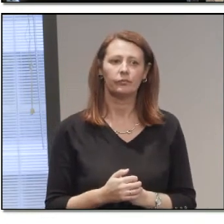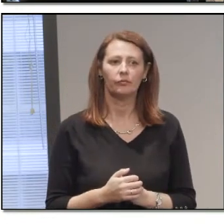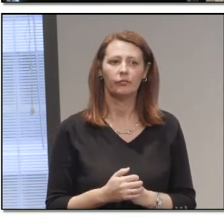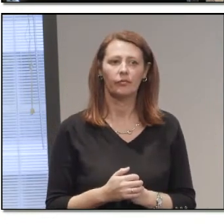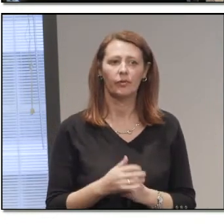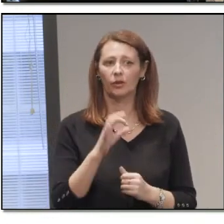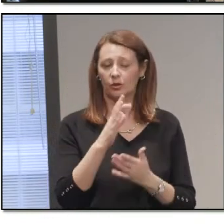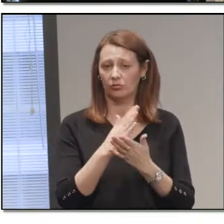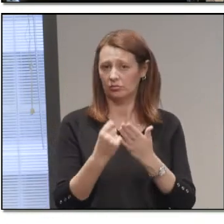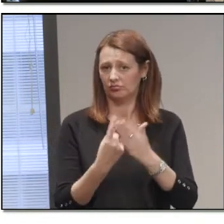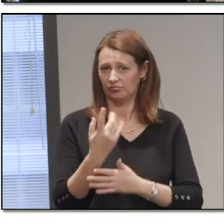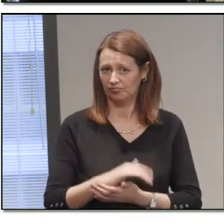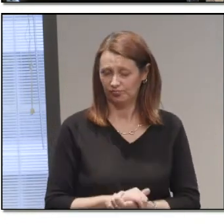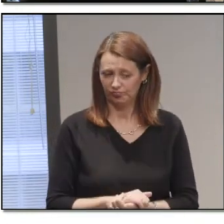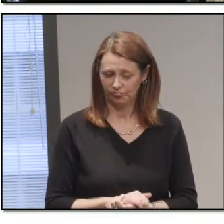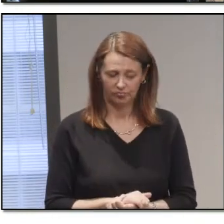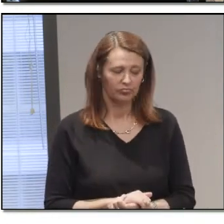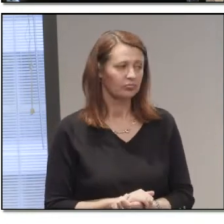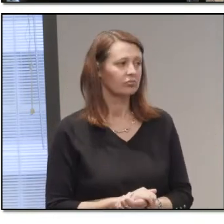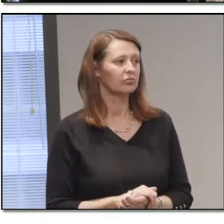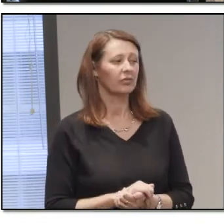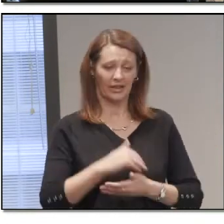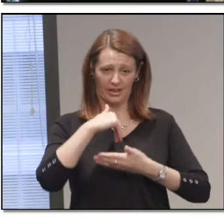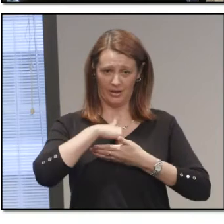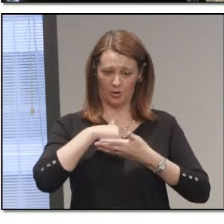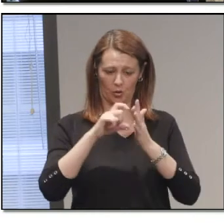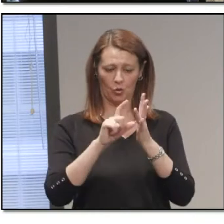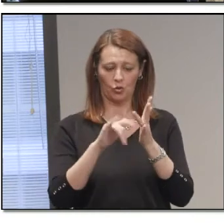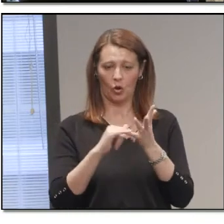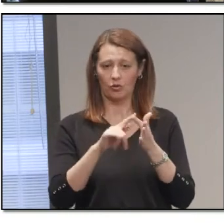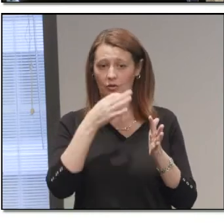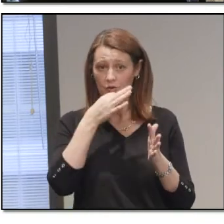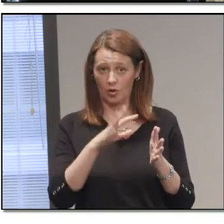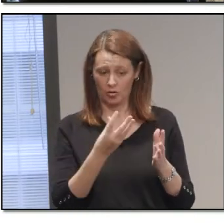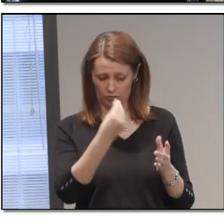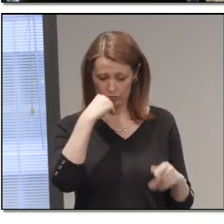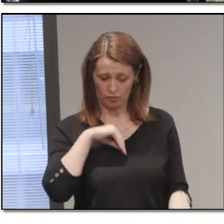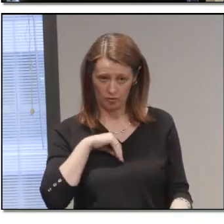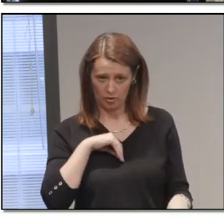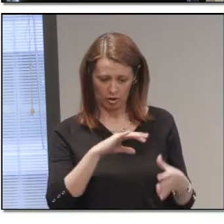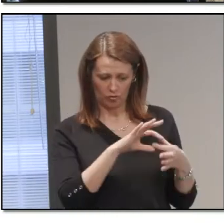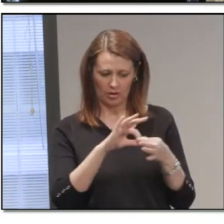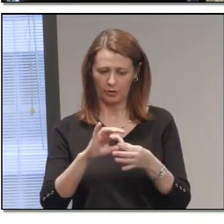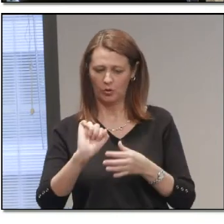done. The internal dose that a child has is related as much to their physiology as it is